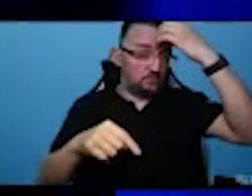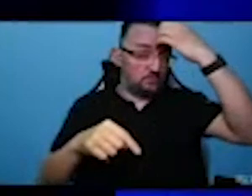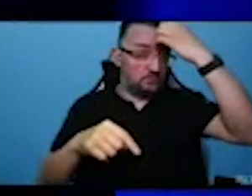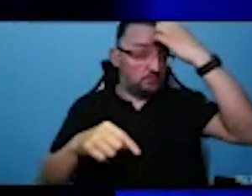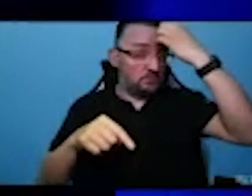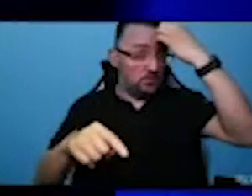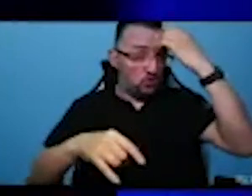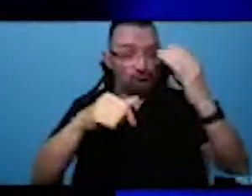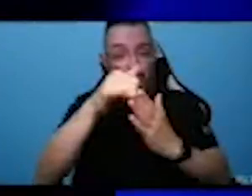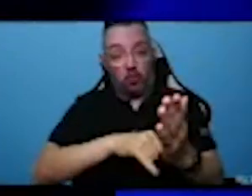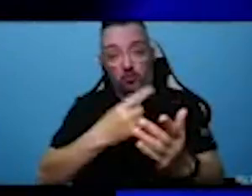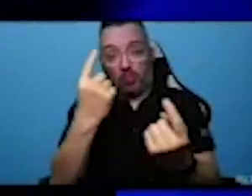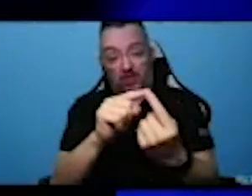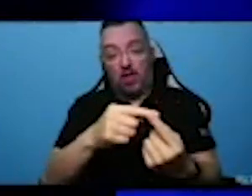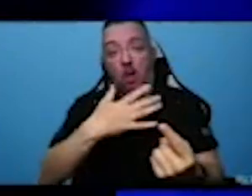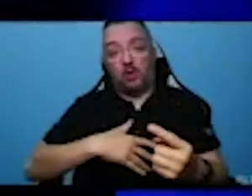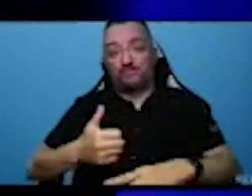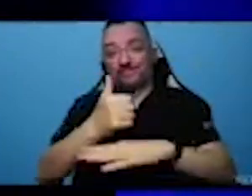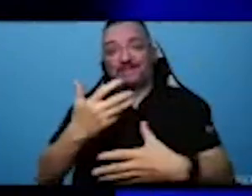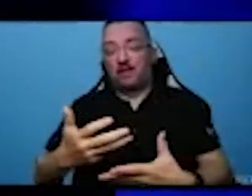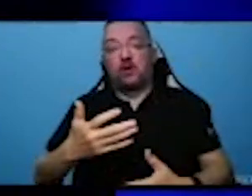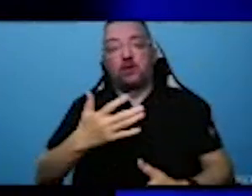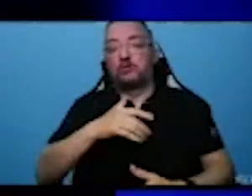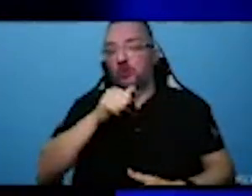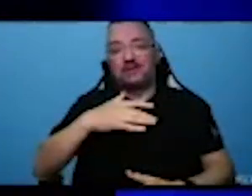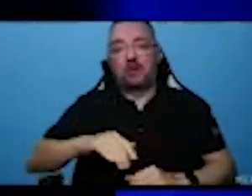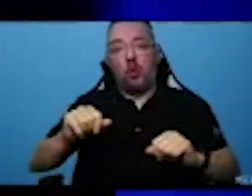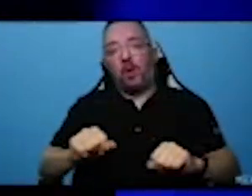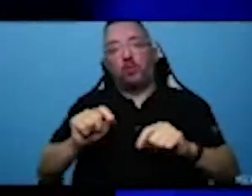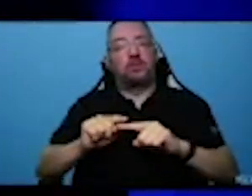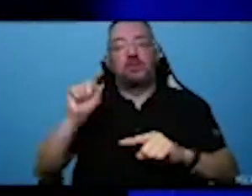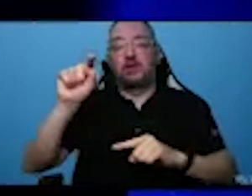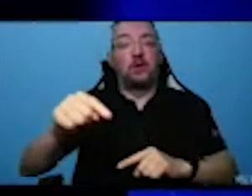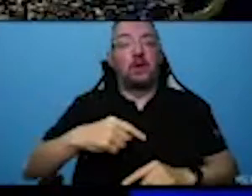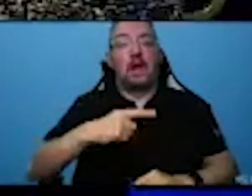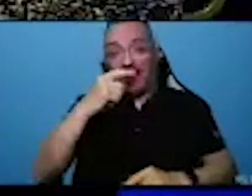We don't have to wait for further evidence. We can move to that today, tomorrow. And it's obvious what change it would make.